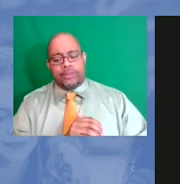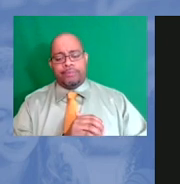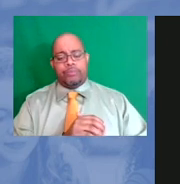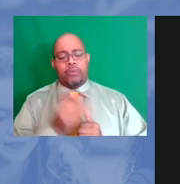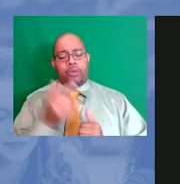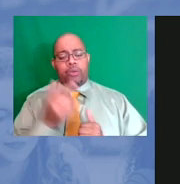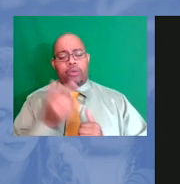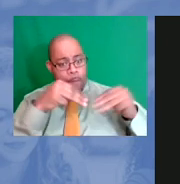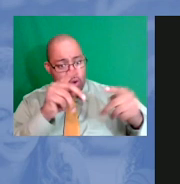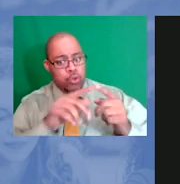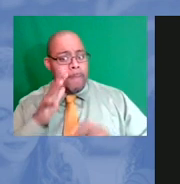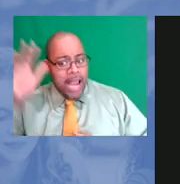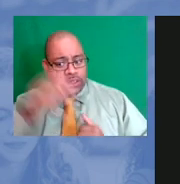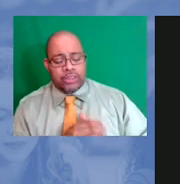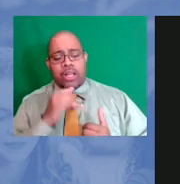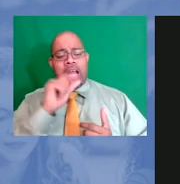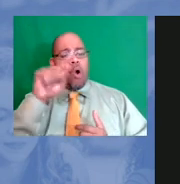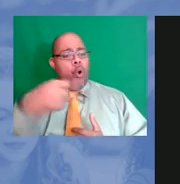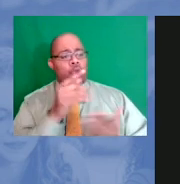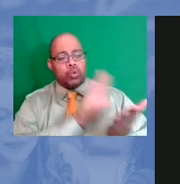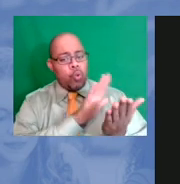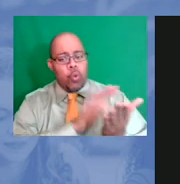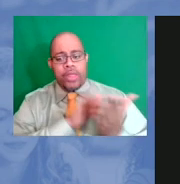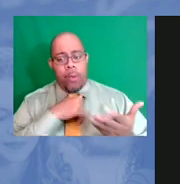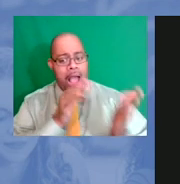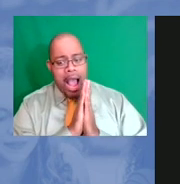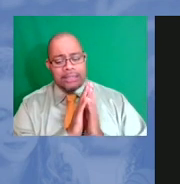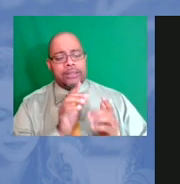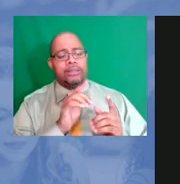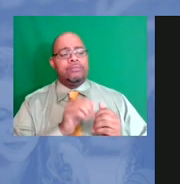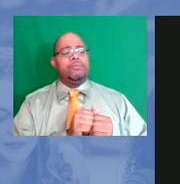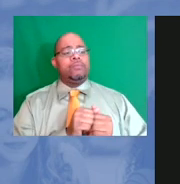SO IT'S NOT JUST THE SCHOOLS THAT WE'RE ASKING OFFER THESE THINGS, IDENTIFY THE KIDS, WE'RE